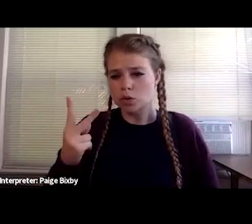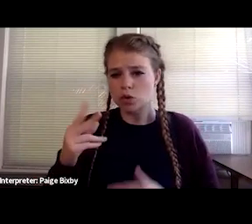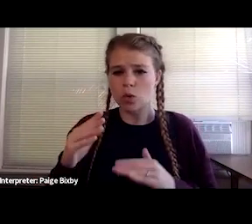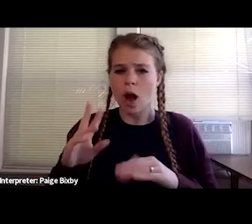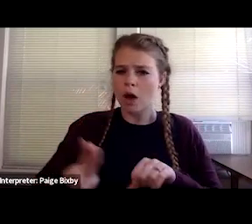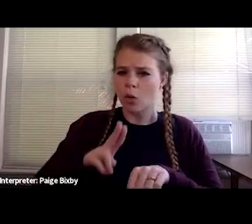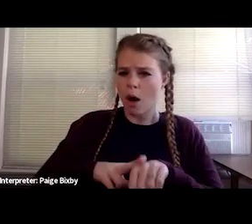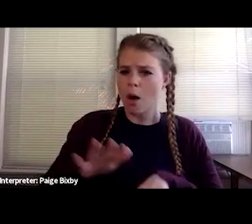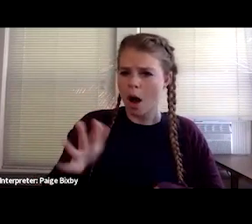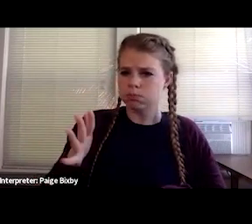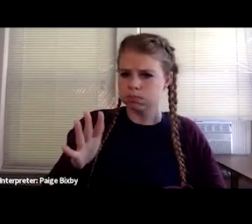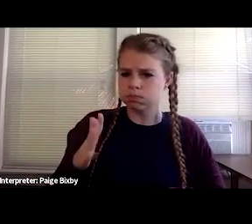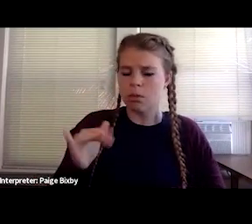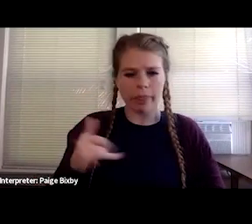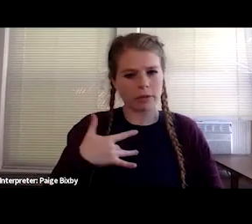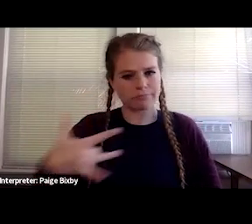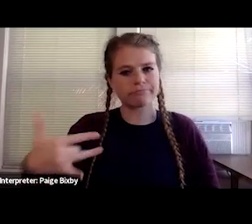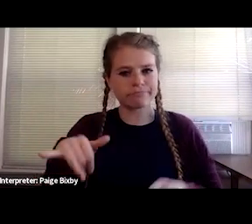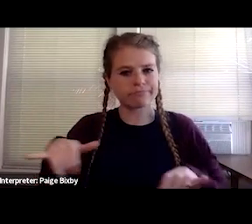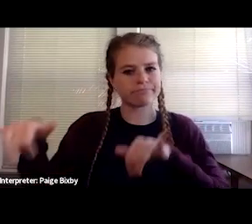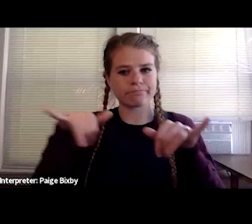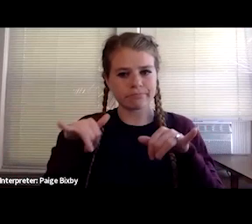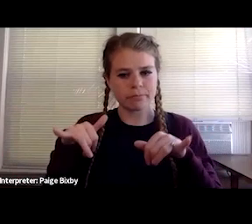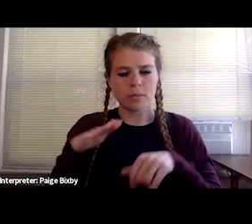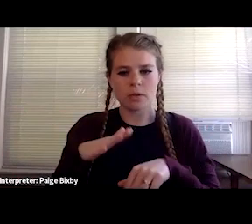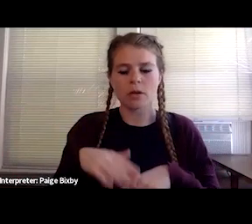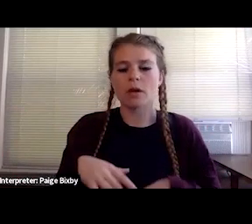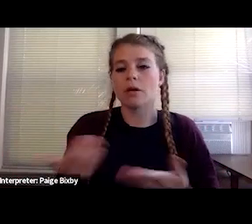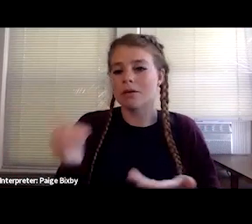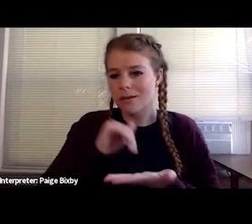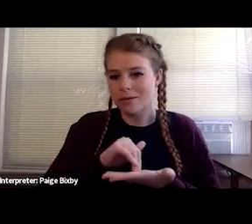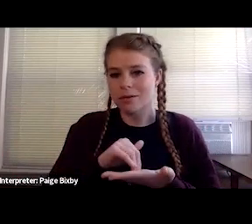That's what we see a lot on the street. So again, you know, in those cases